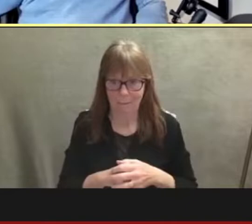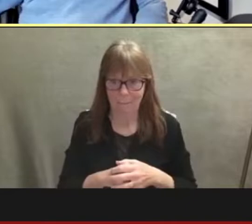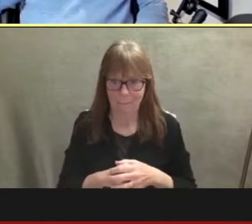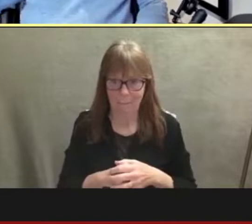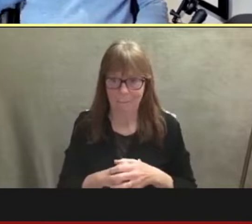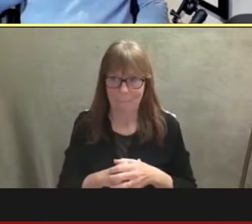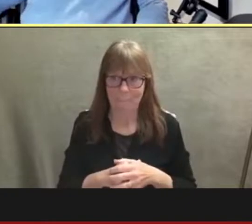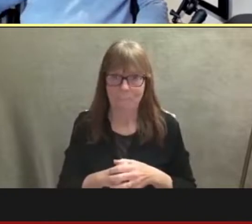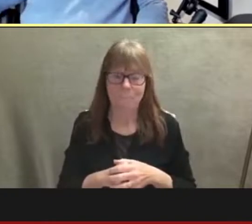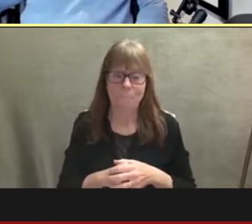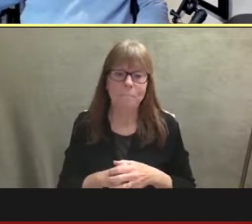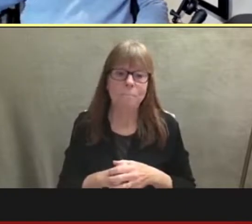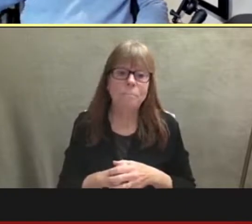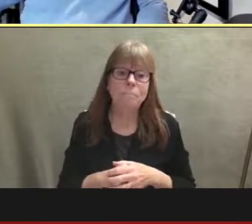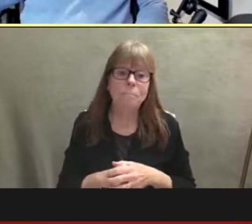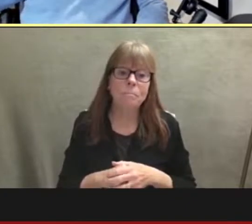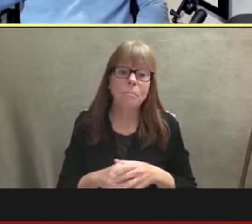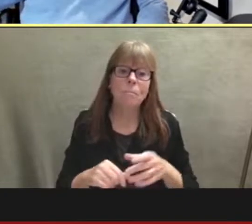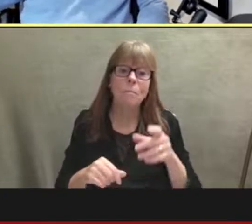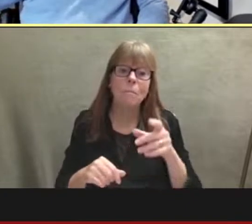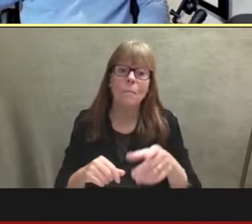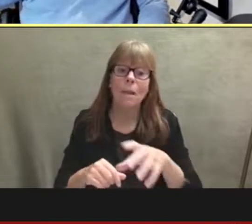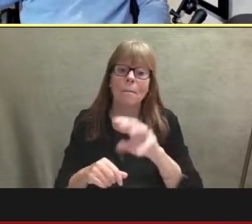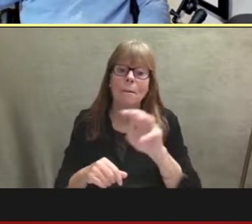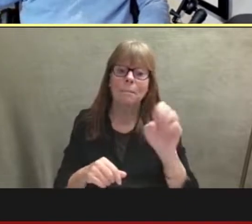In addition to discussion of medically underserved population designation,